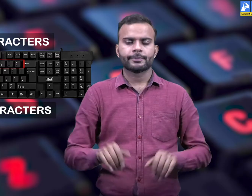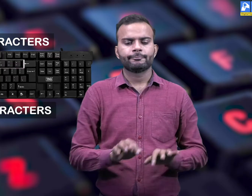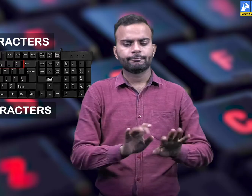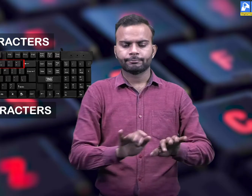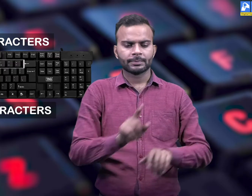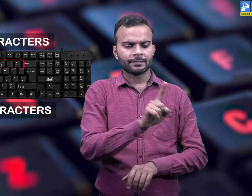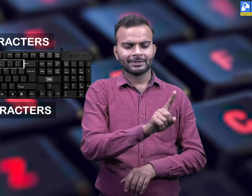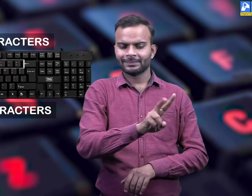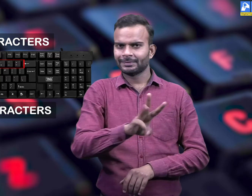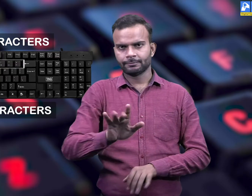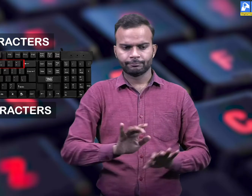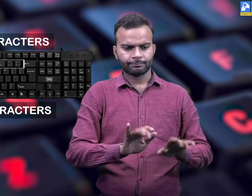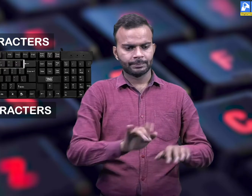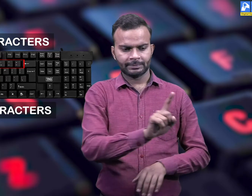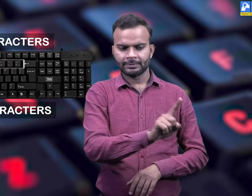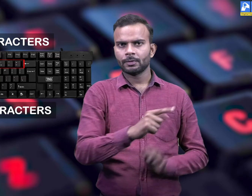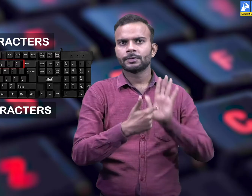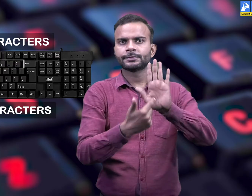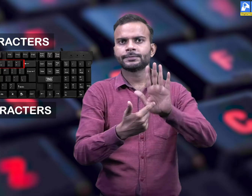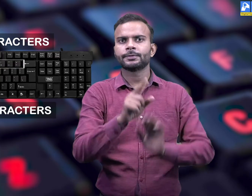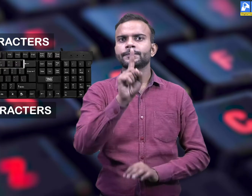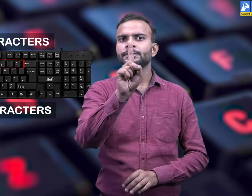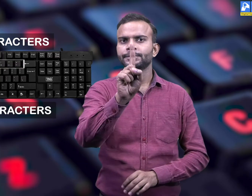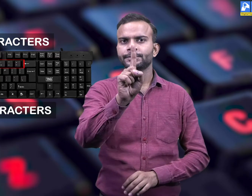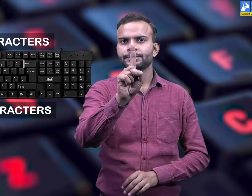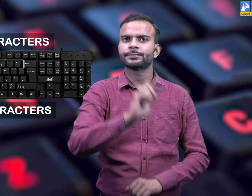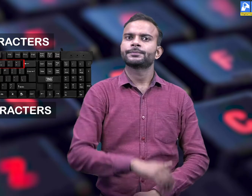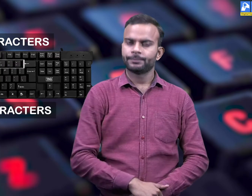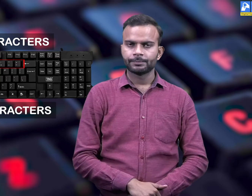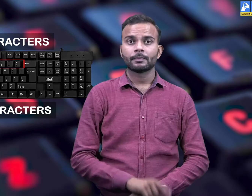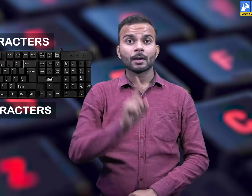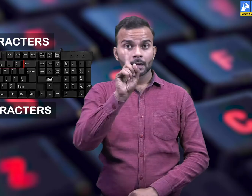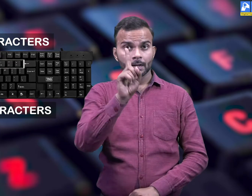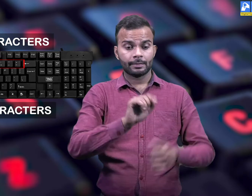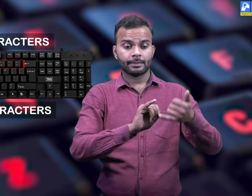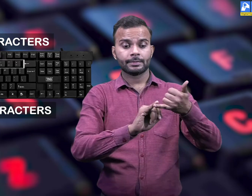You can type upper characters by pressing and holding the shift key along with the key that you want to type.